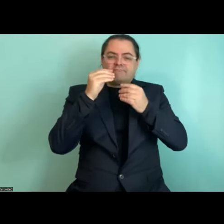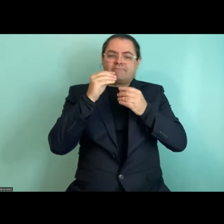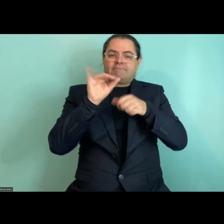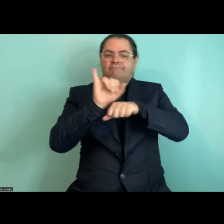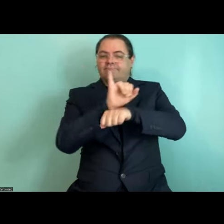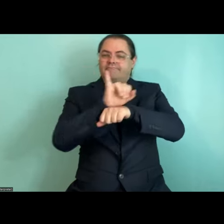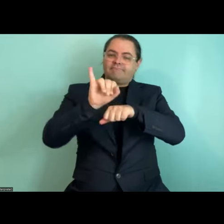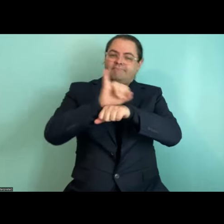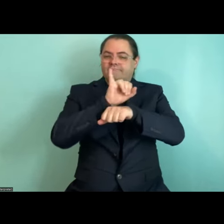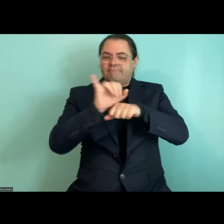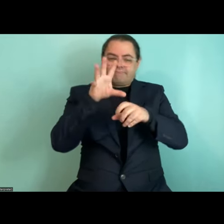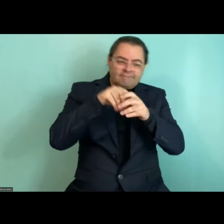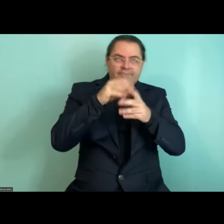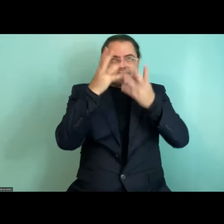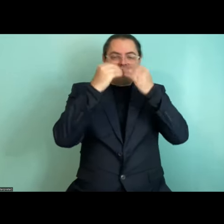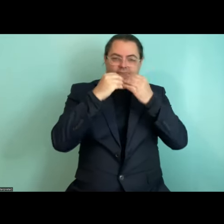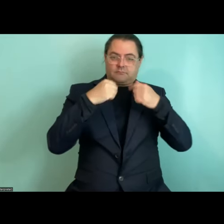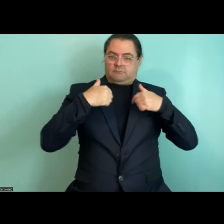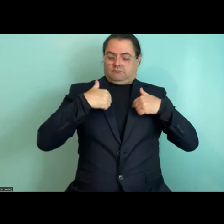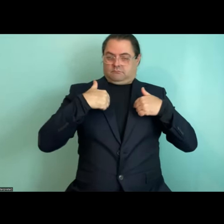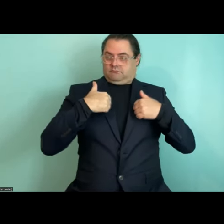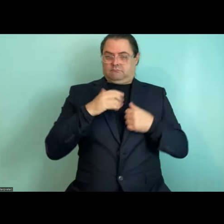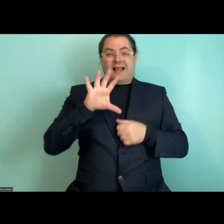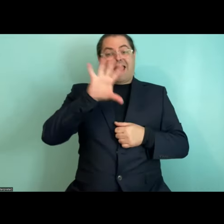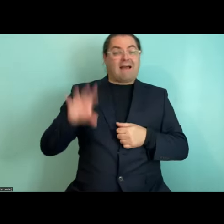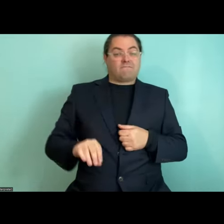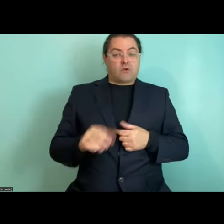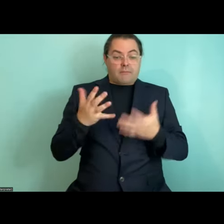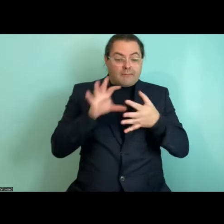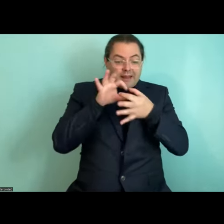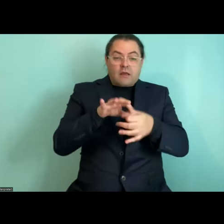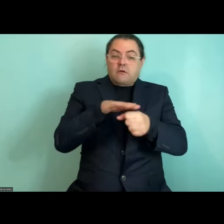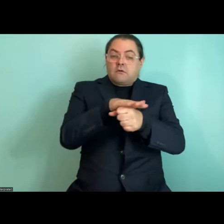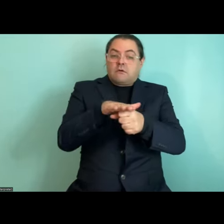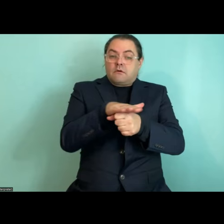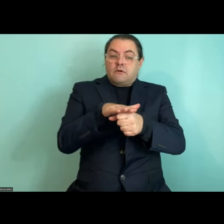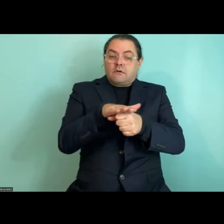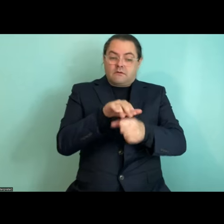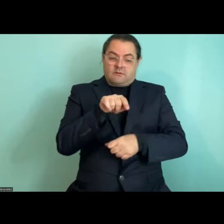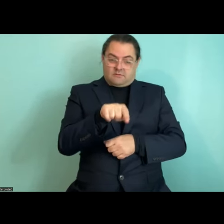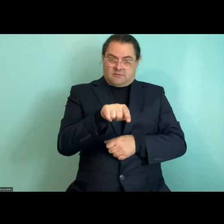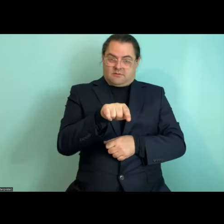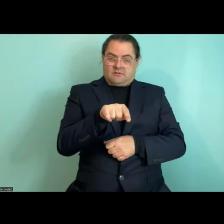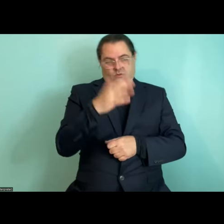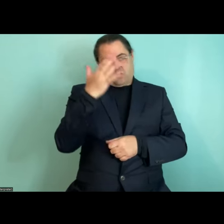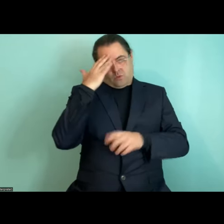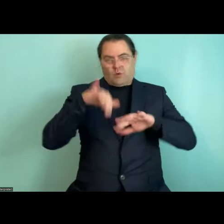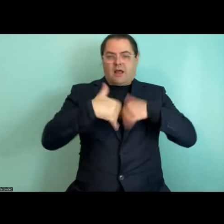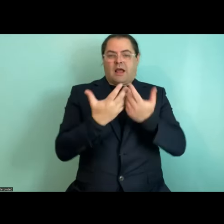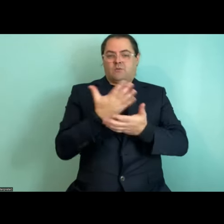you hit it Yeah, only, all the not the bank duties I could do the fair.